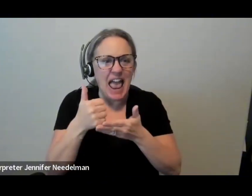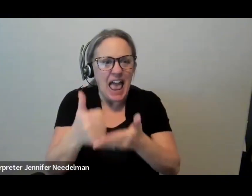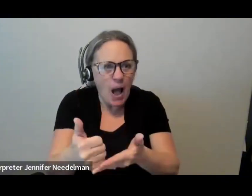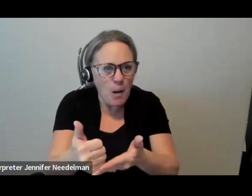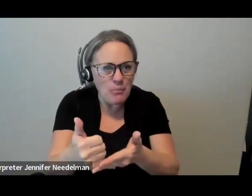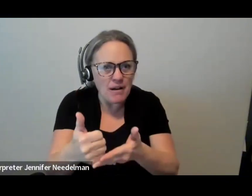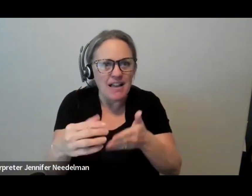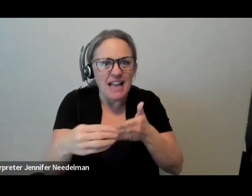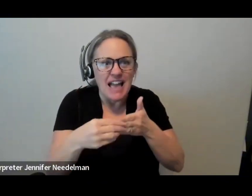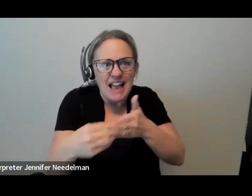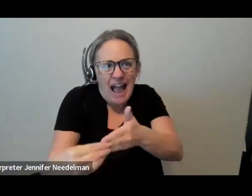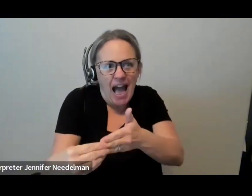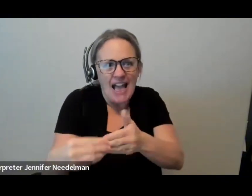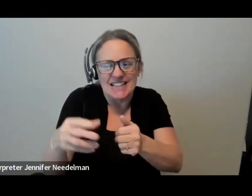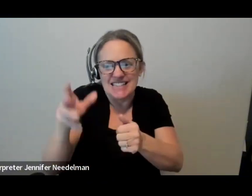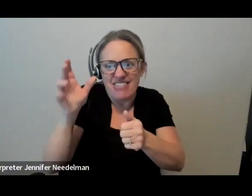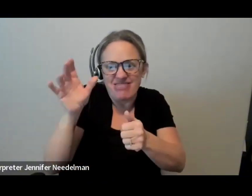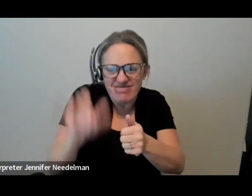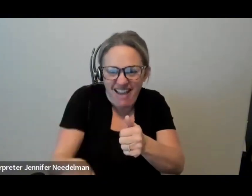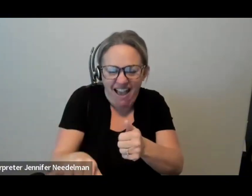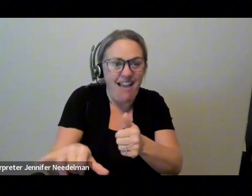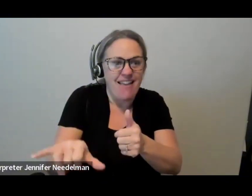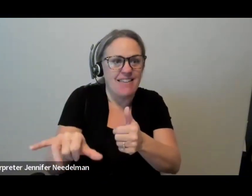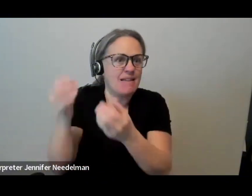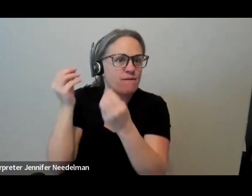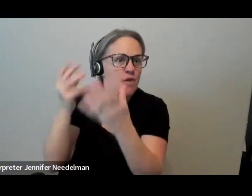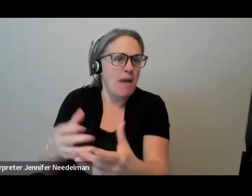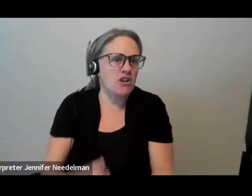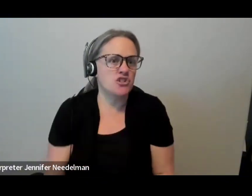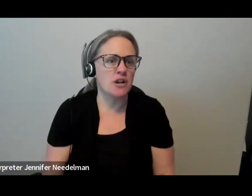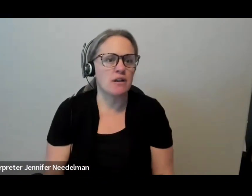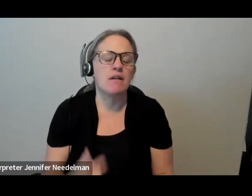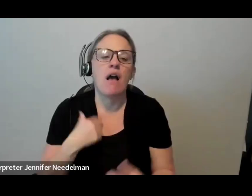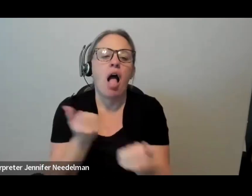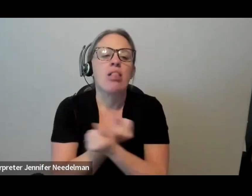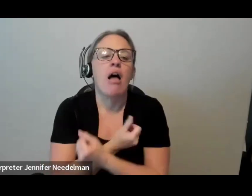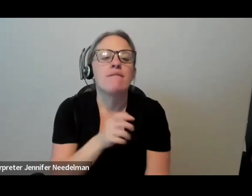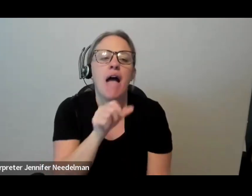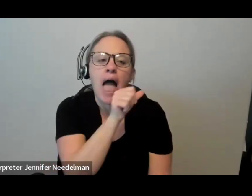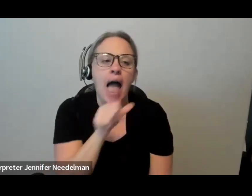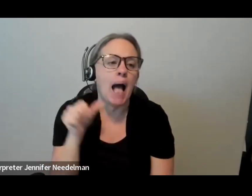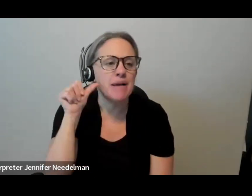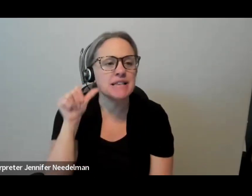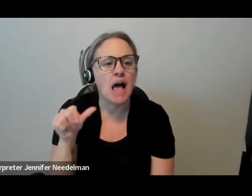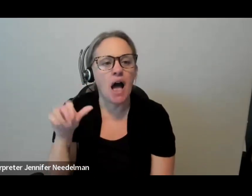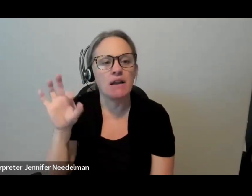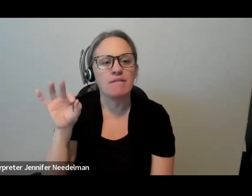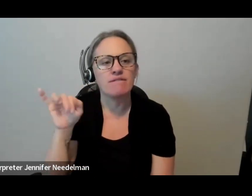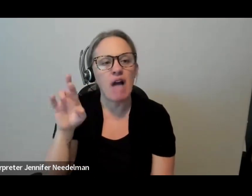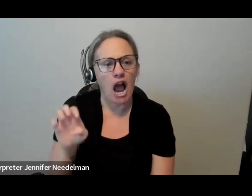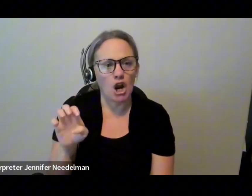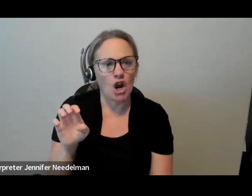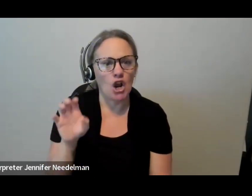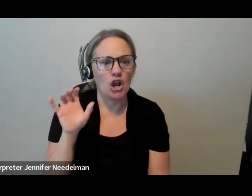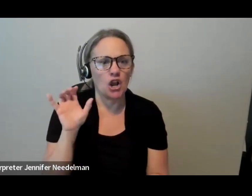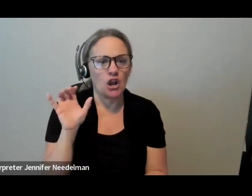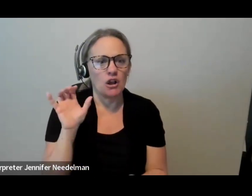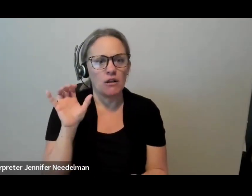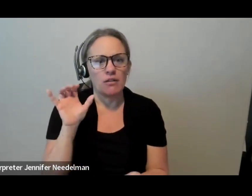You know, one of the things that I love is Amazon Fire. It was Amazon's first smartphone